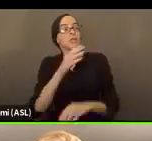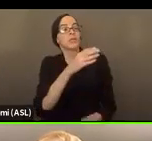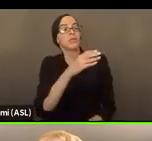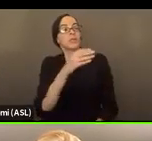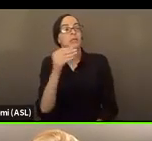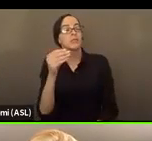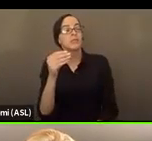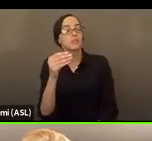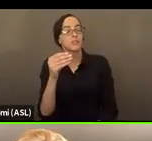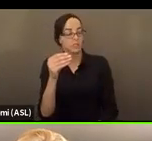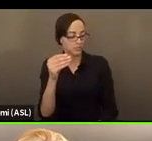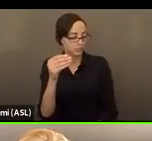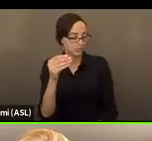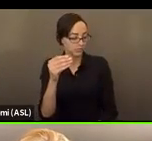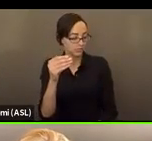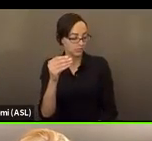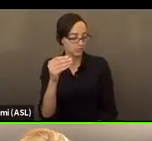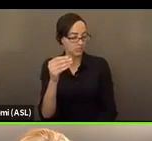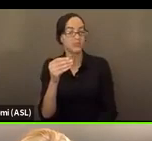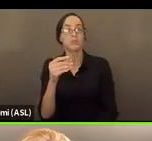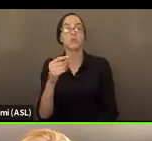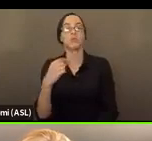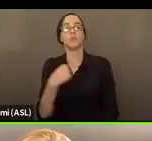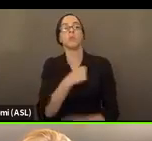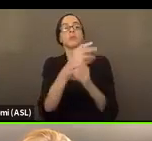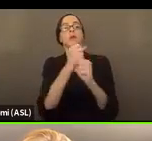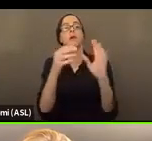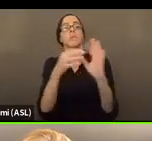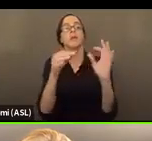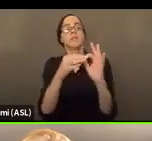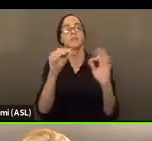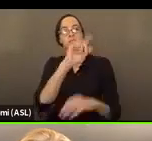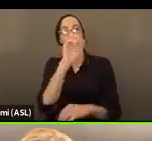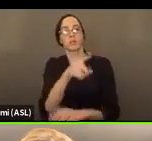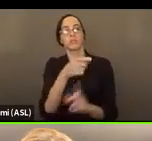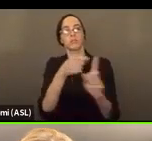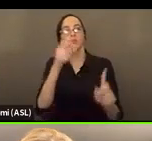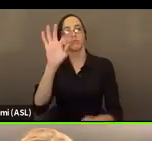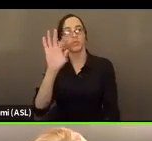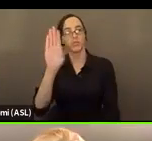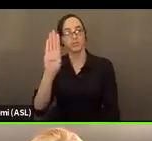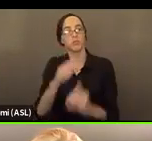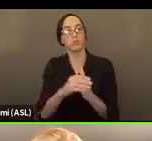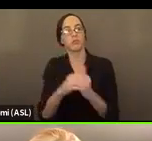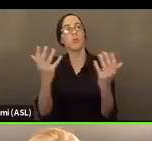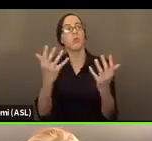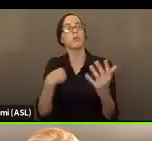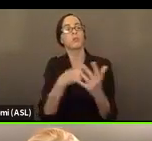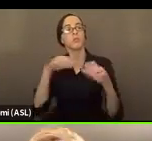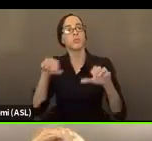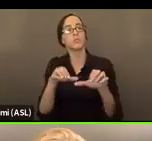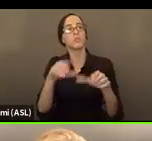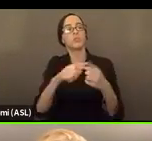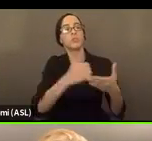this and then we got this from facebook what are we doing to help the homeless and houseless people